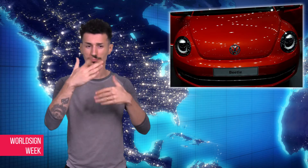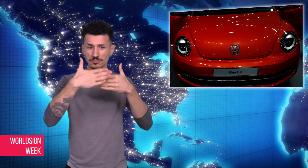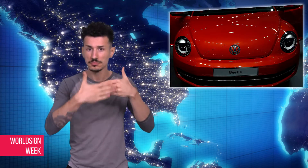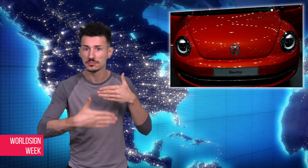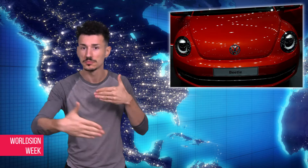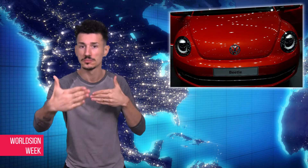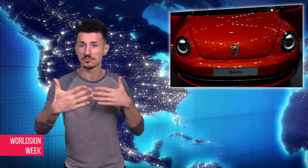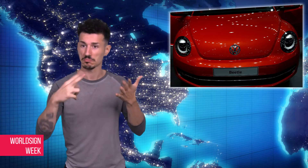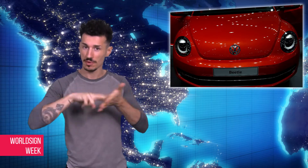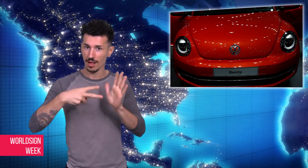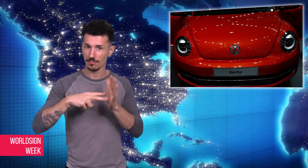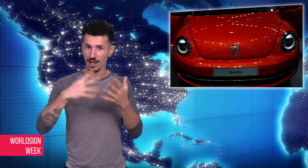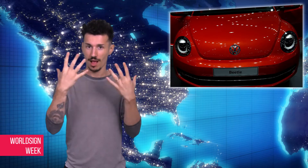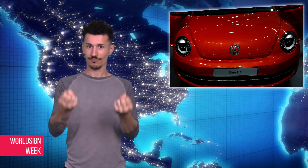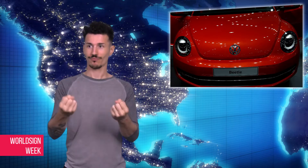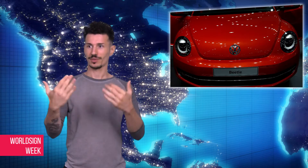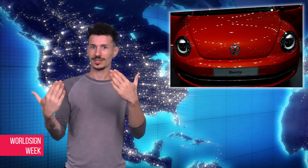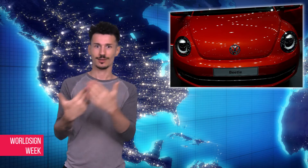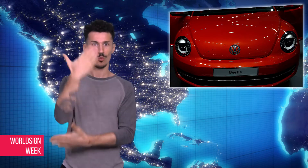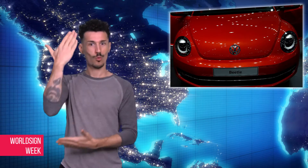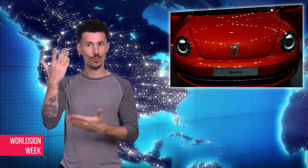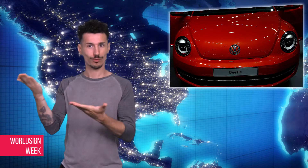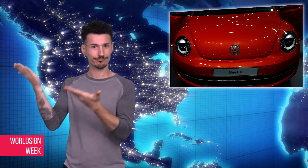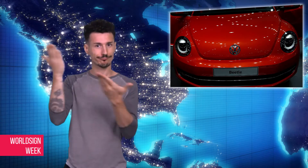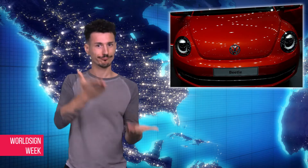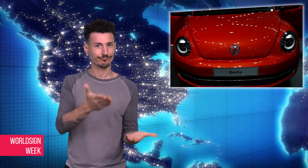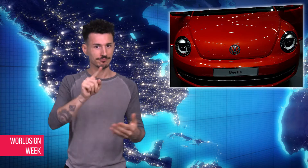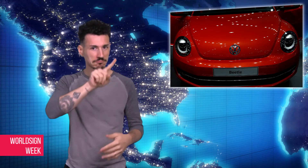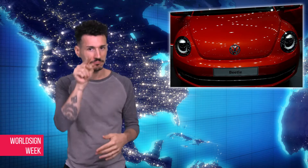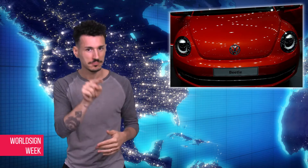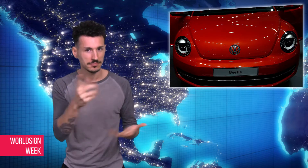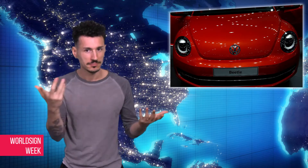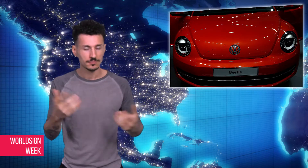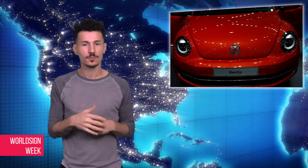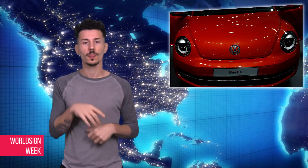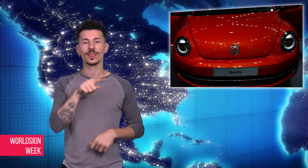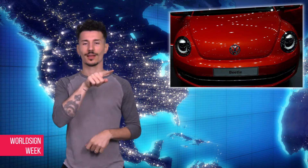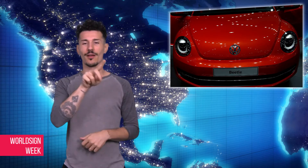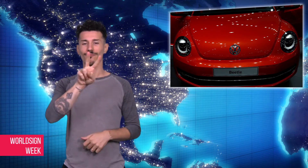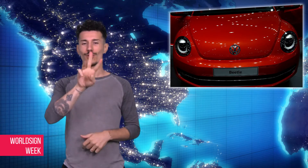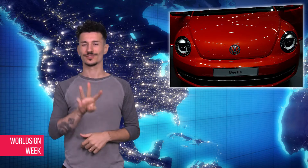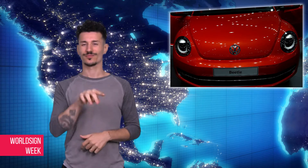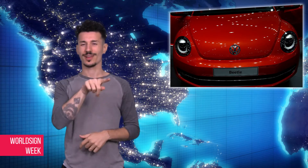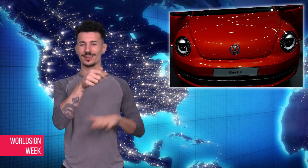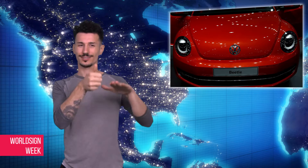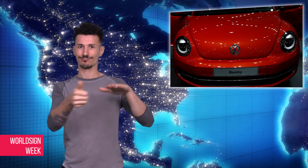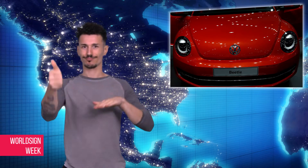say never,’ when asked if the company